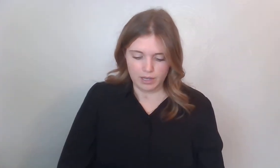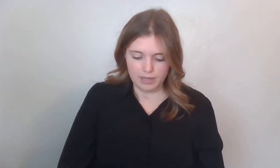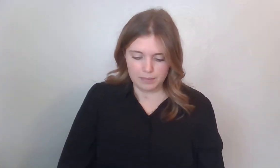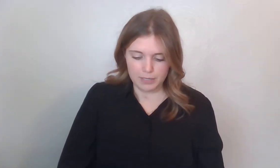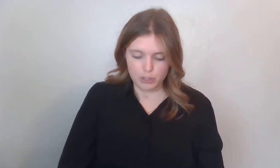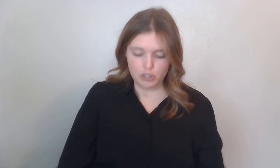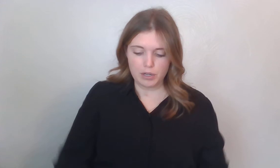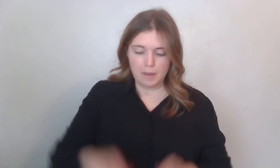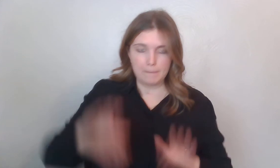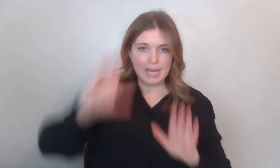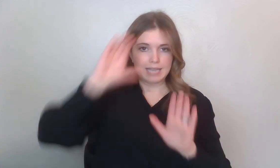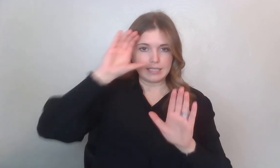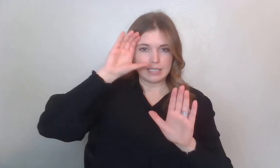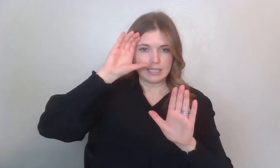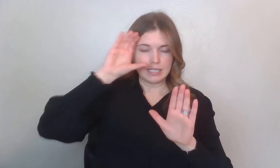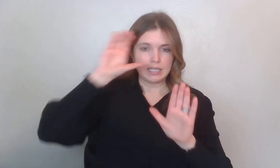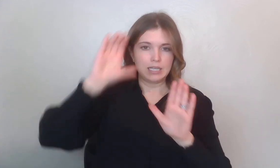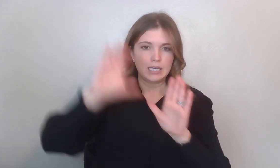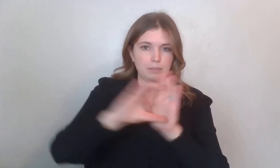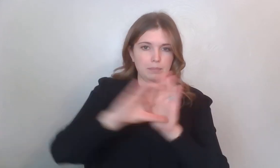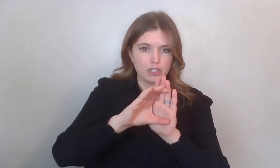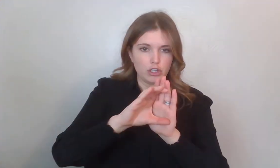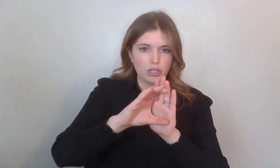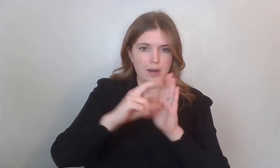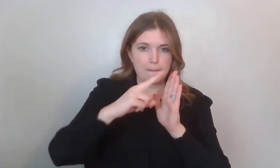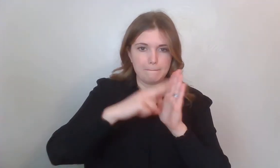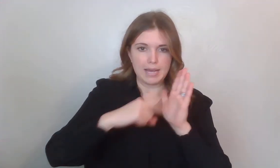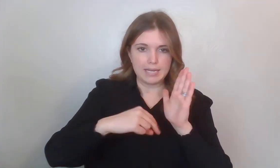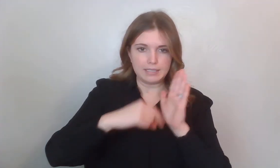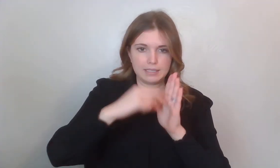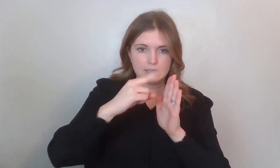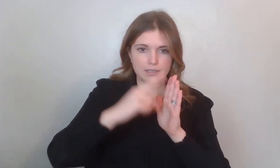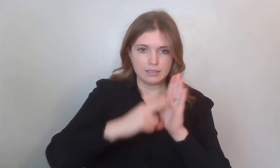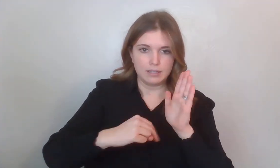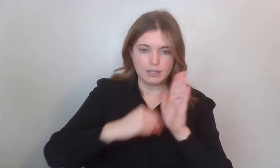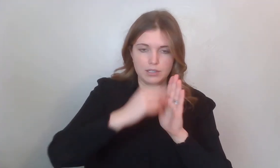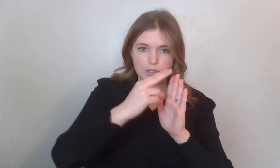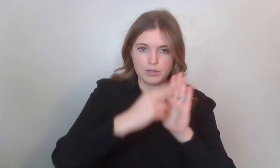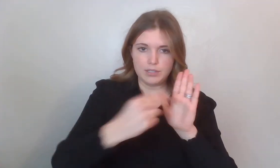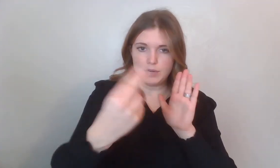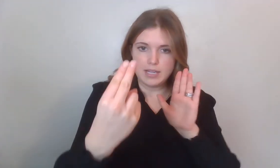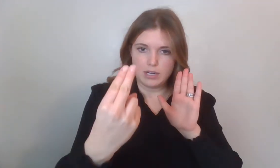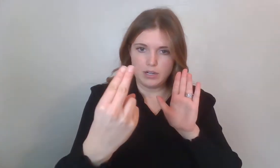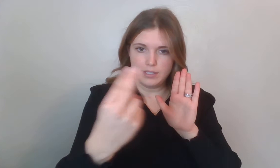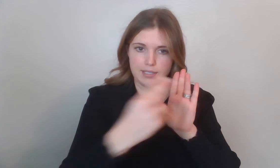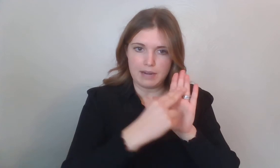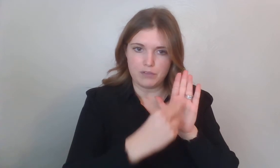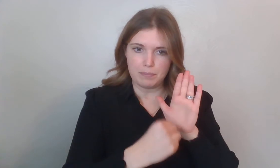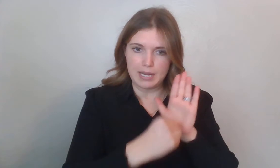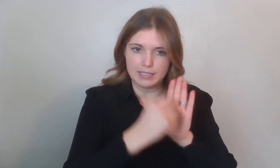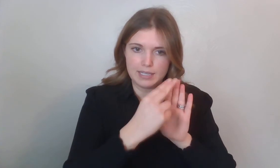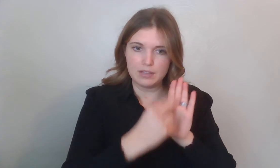and then PICTURE PAINT PICTURE PAINT So this right here is a sign for PAINTING